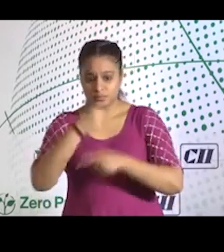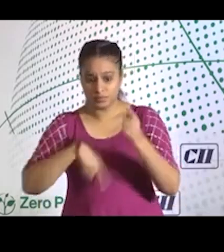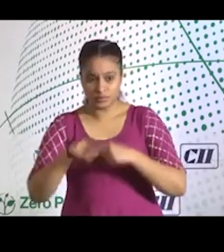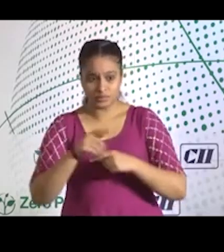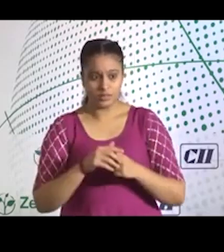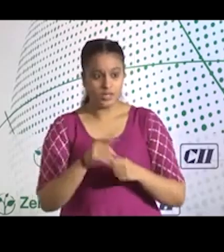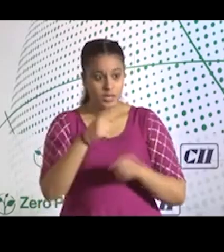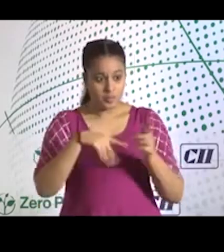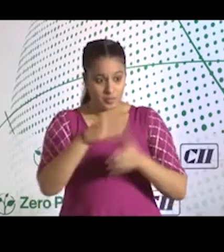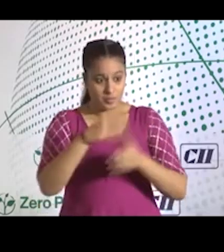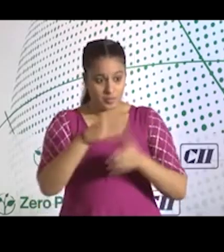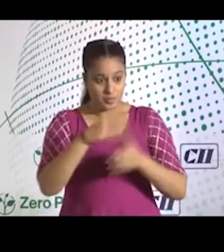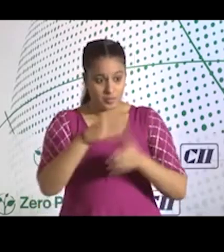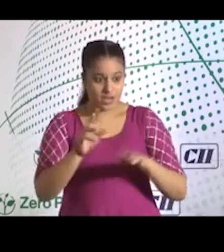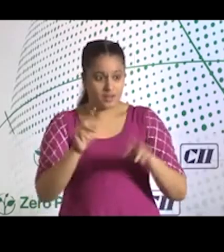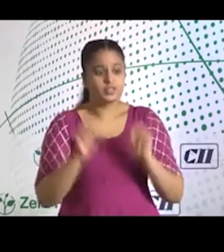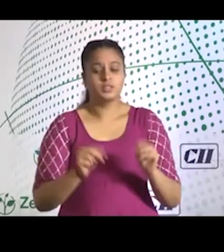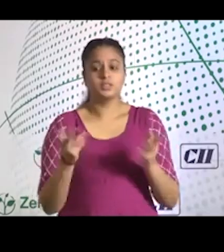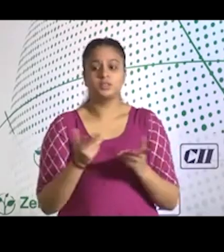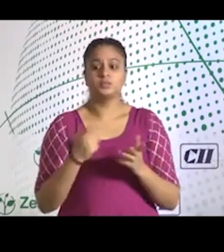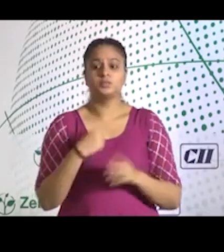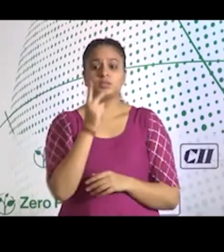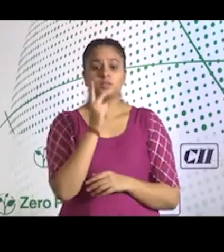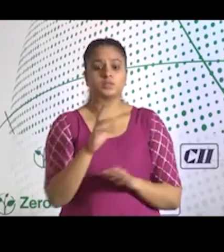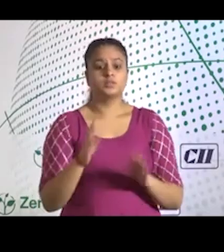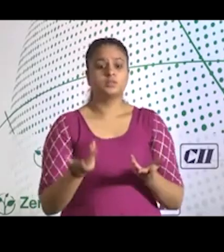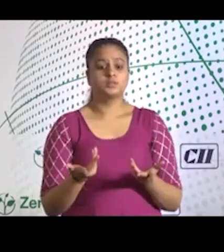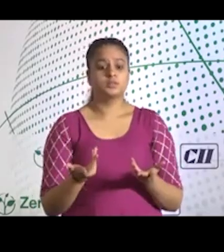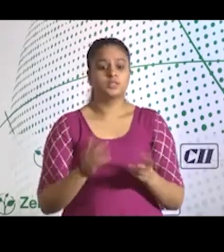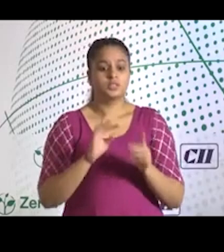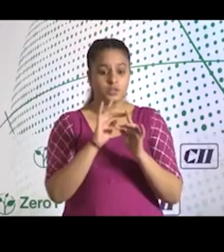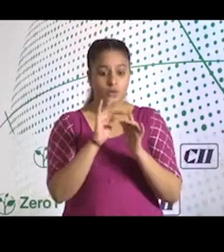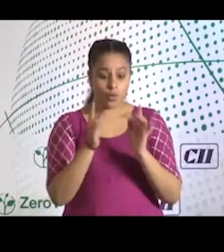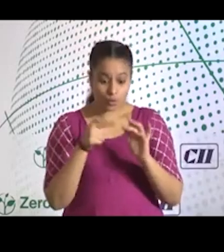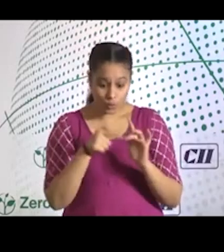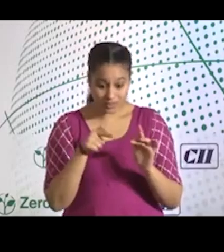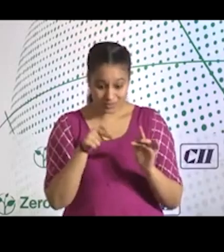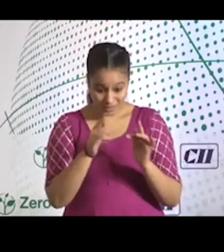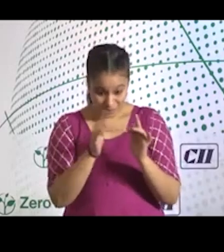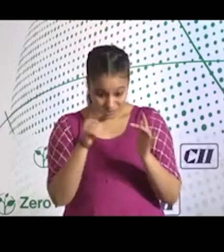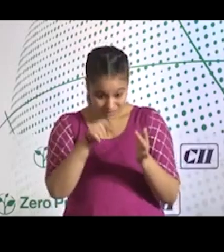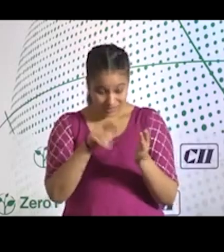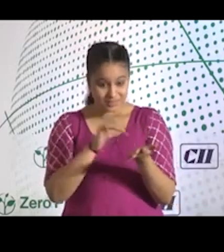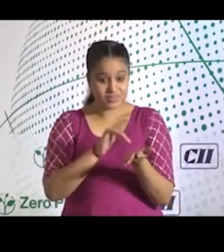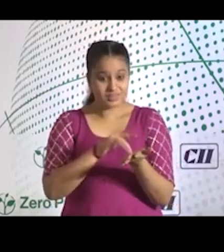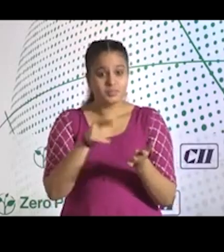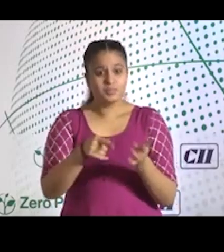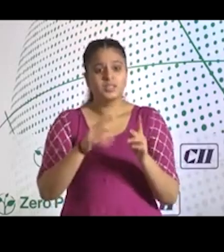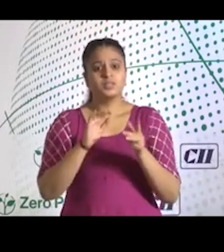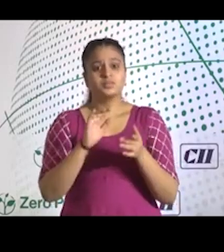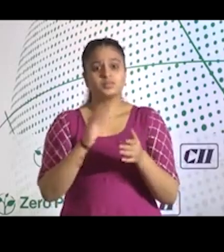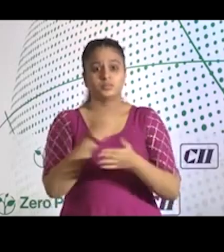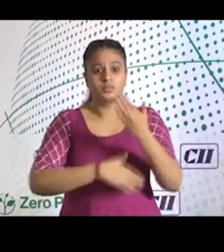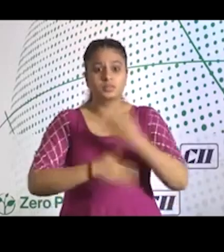people with disability? On the digital front beat about their transactions.